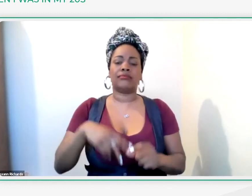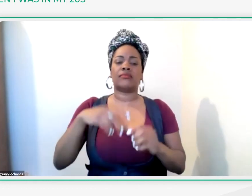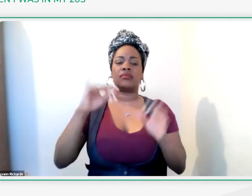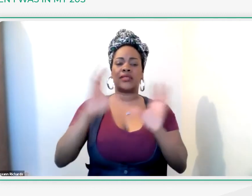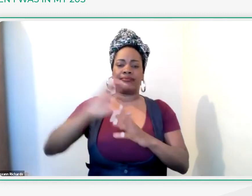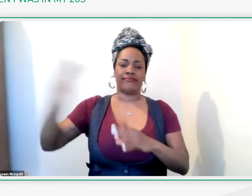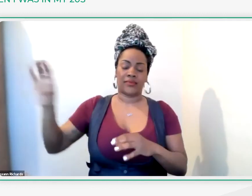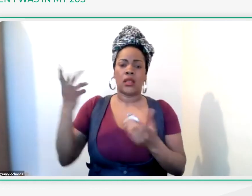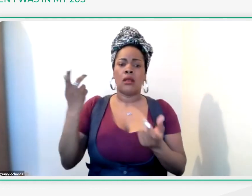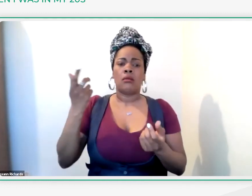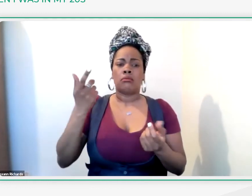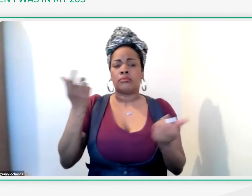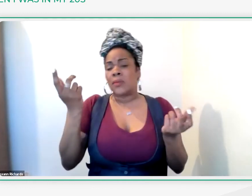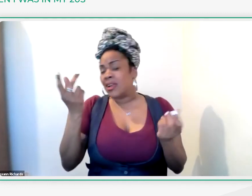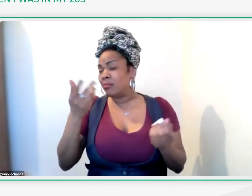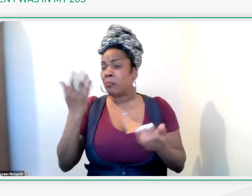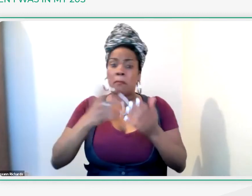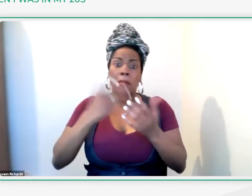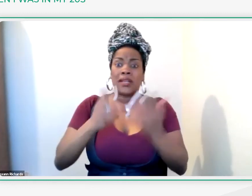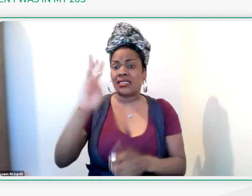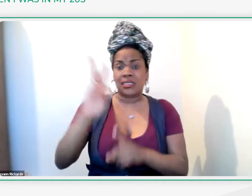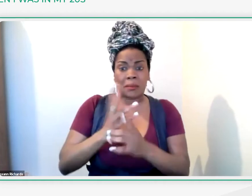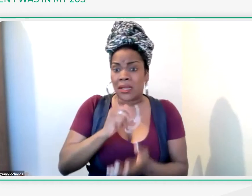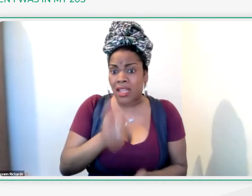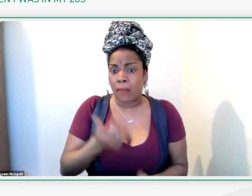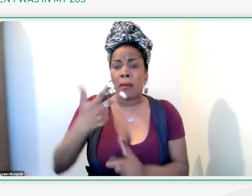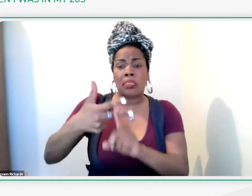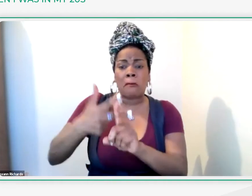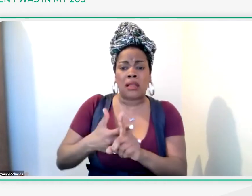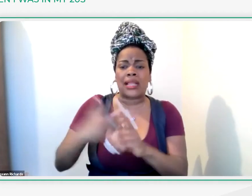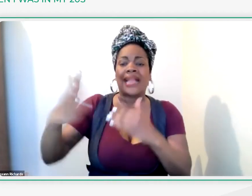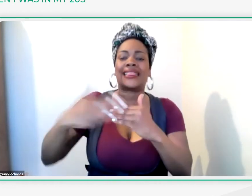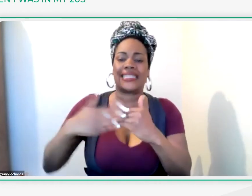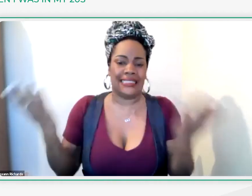And then, multiply that by 6. And that's the amount you should set aside.